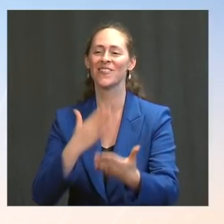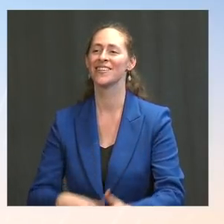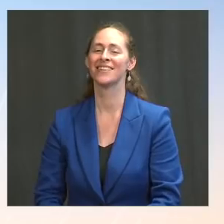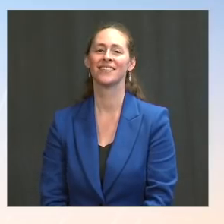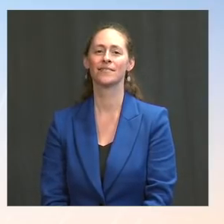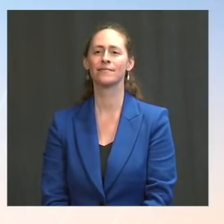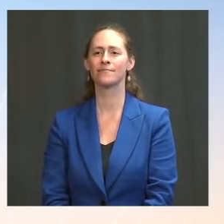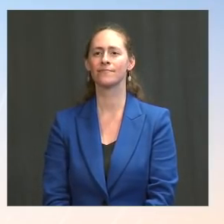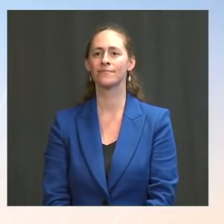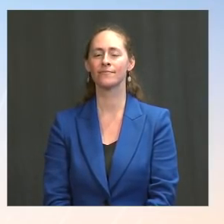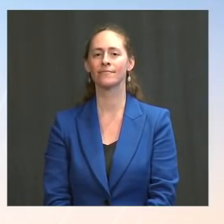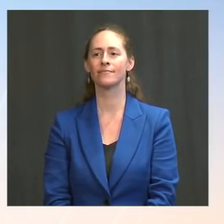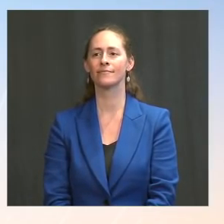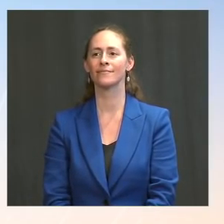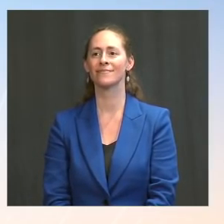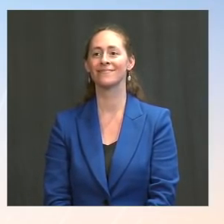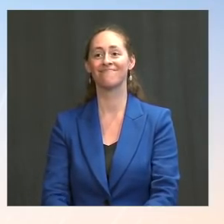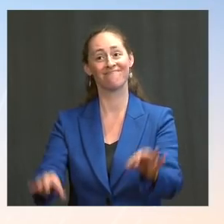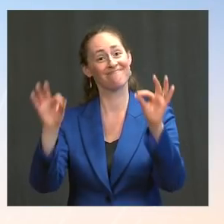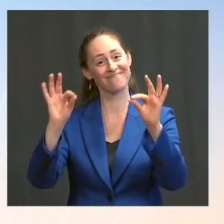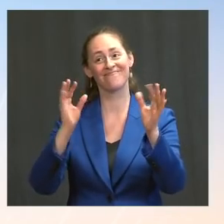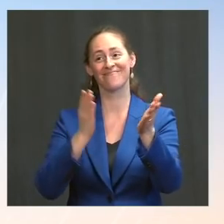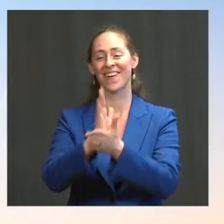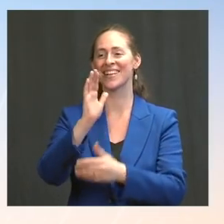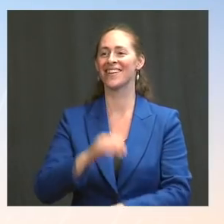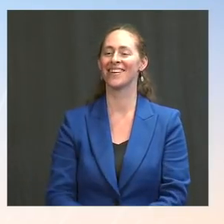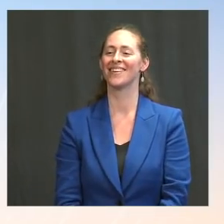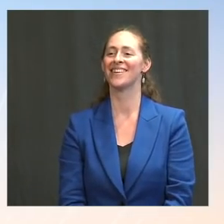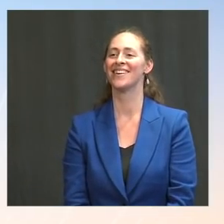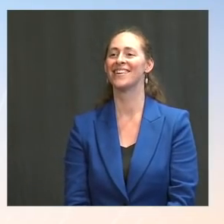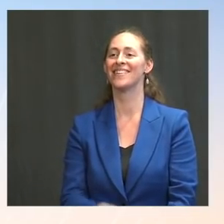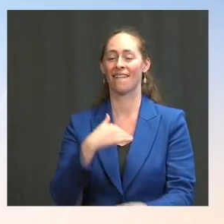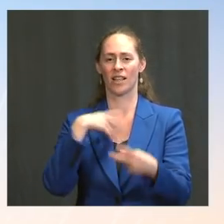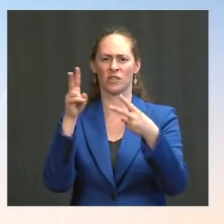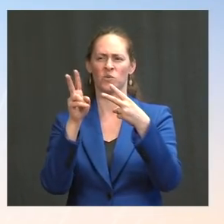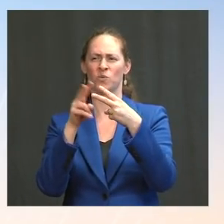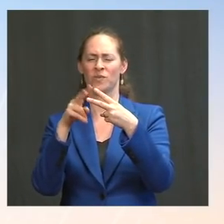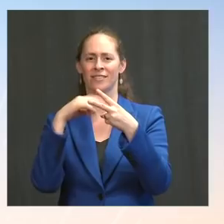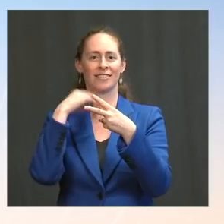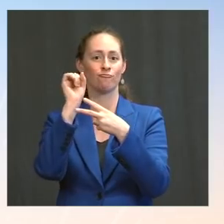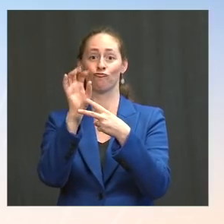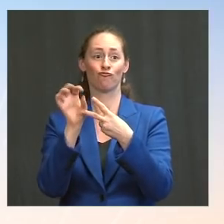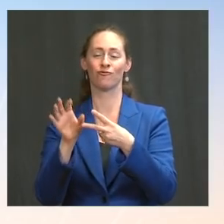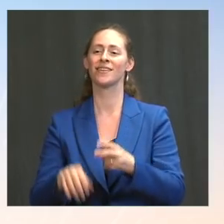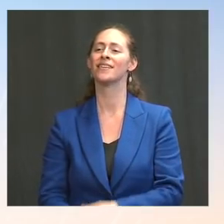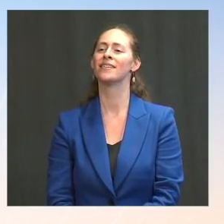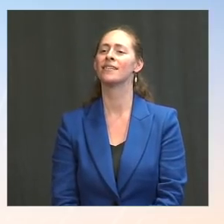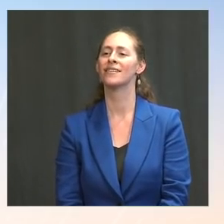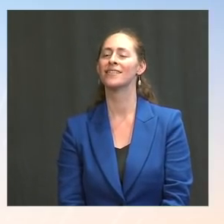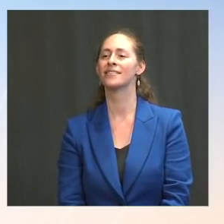All right. Just two quick items for all of you at the top. As we shared from the podium a few weeks ago,